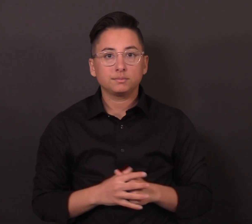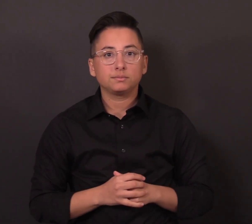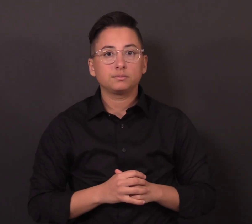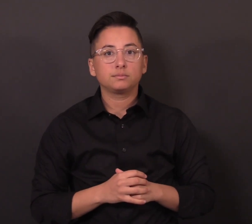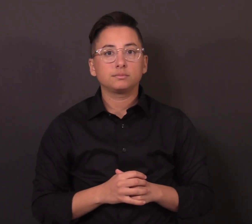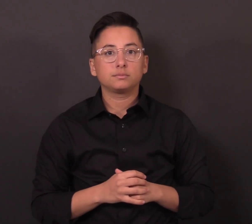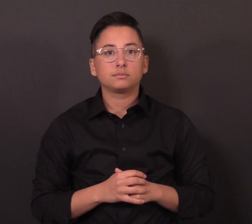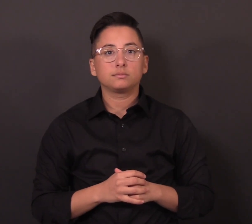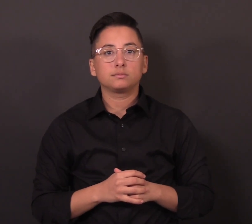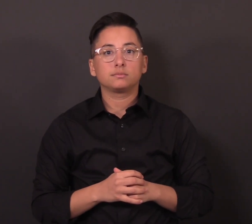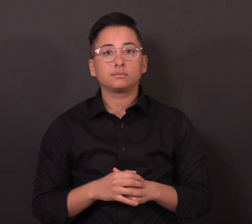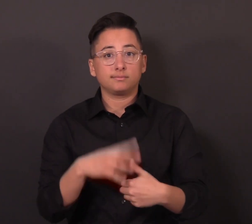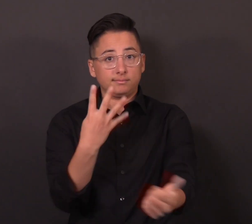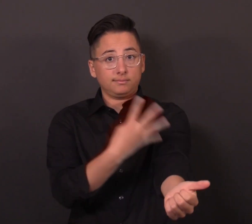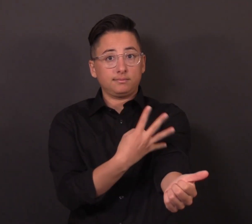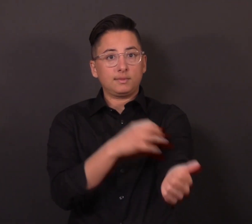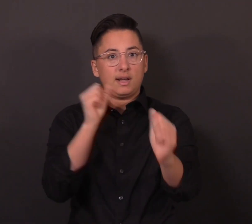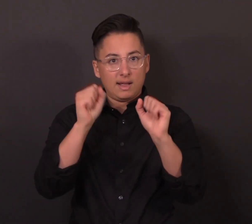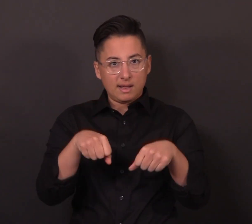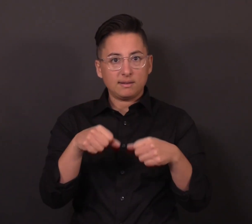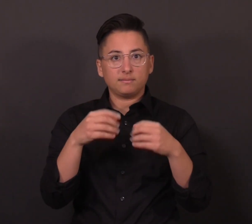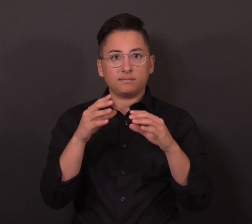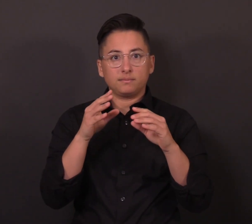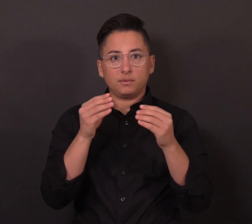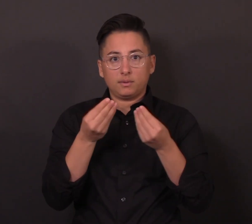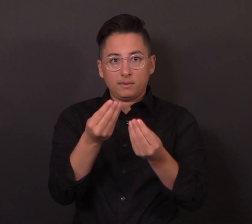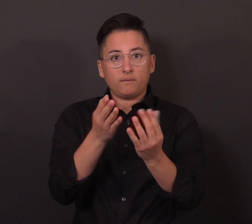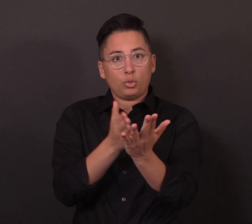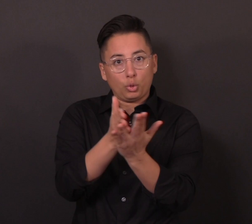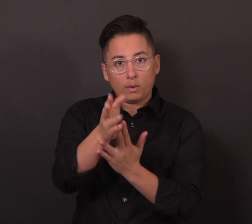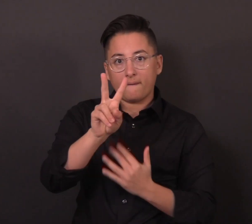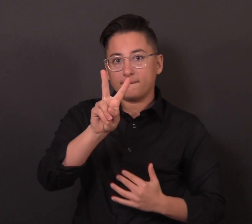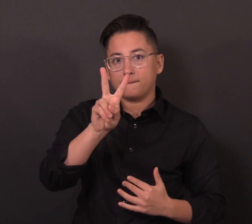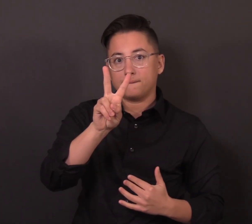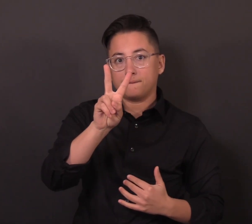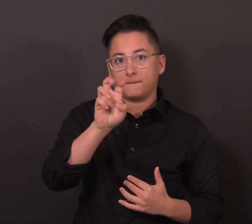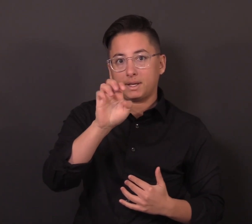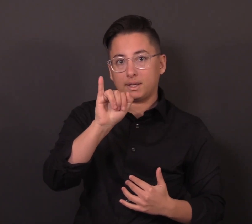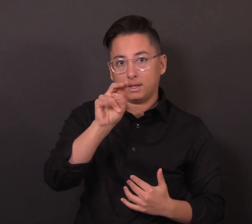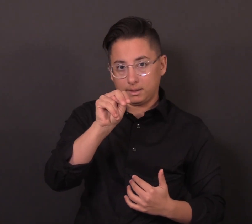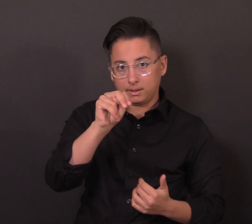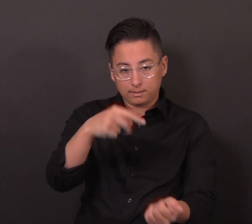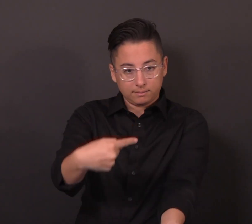Monoclonal antibodies can be given into a vein by IV infusion.